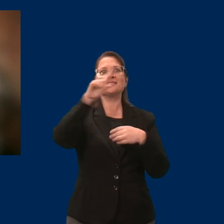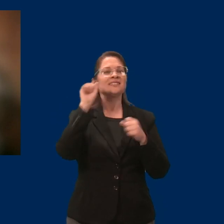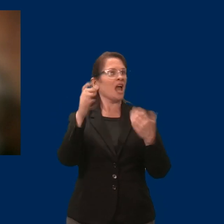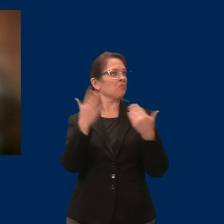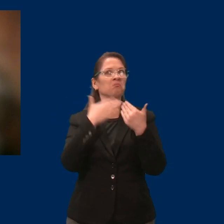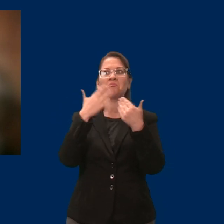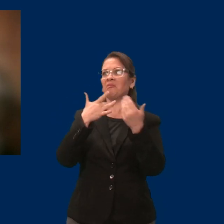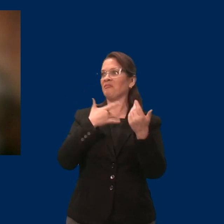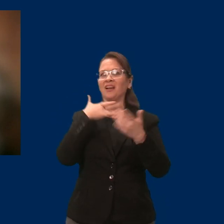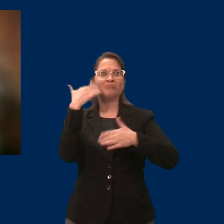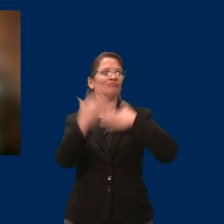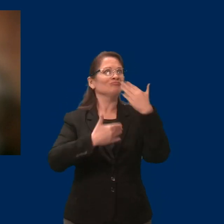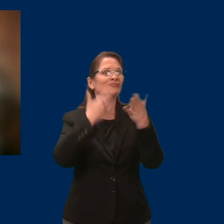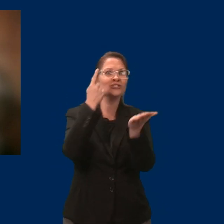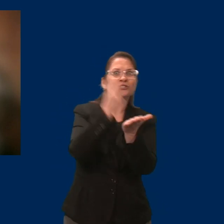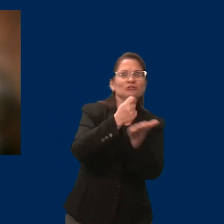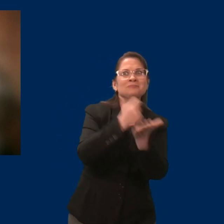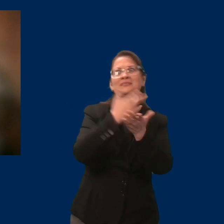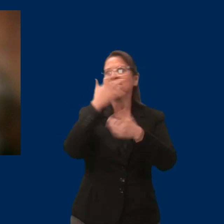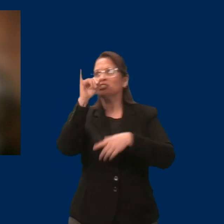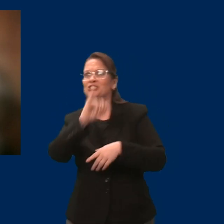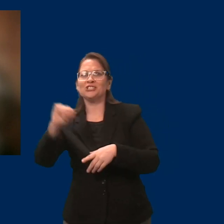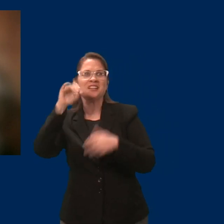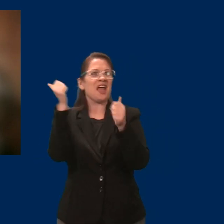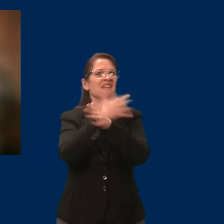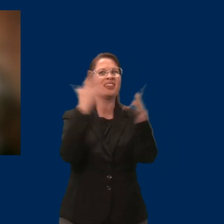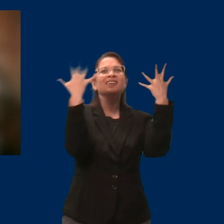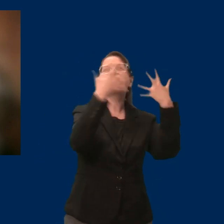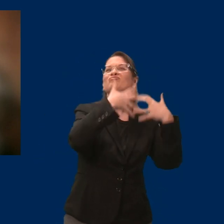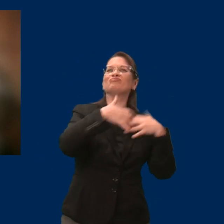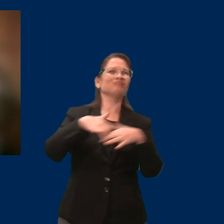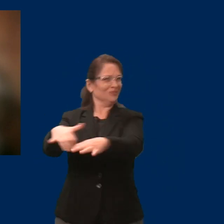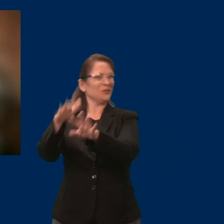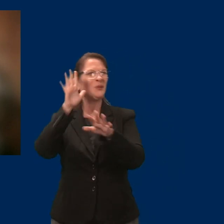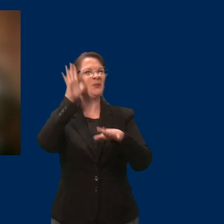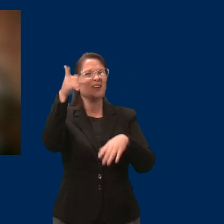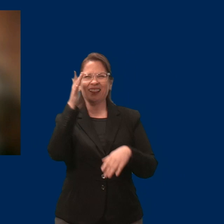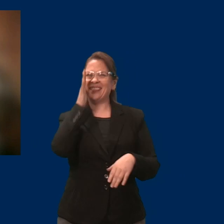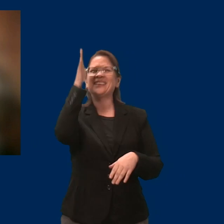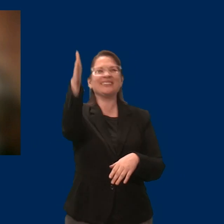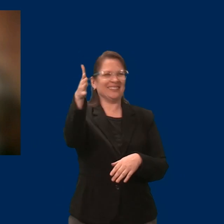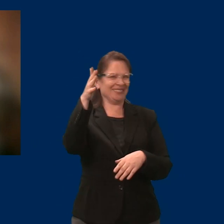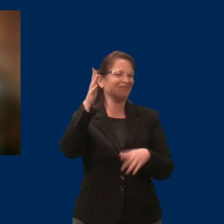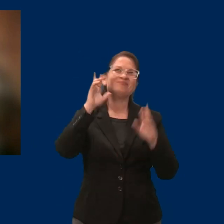that they need and deserve. So now, sadly, but happily, I'm going